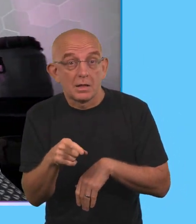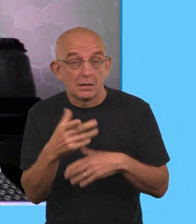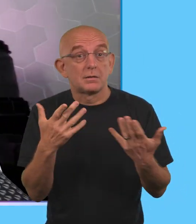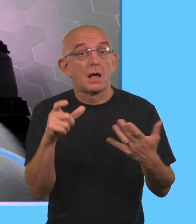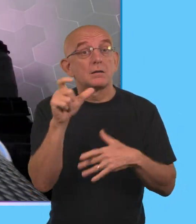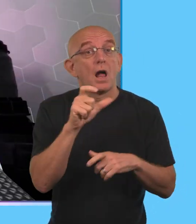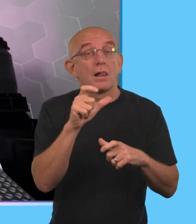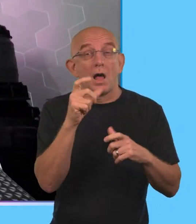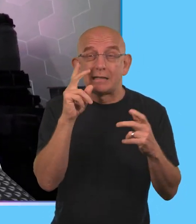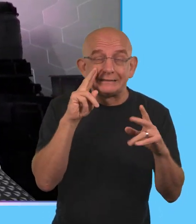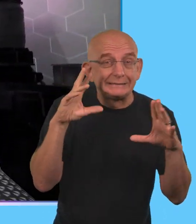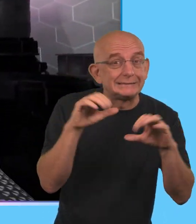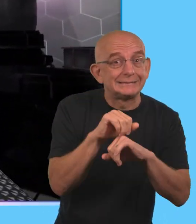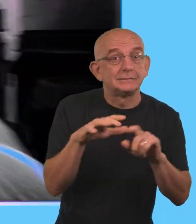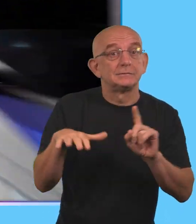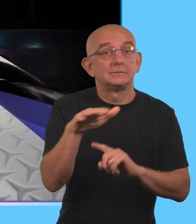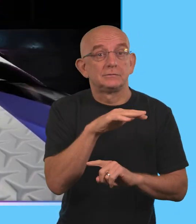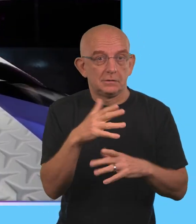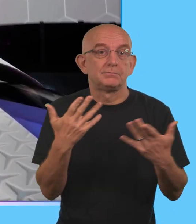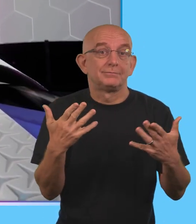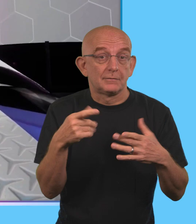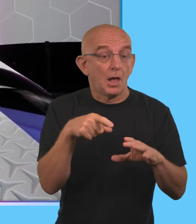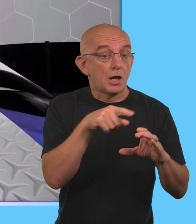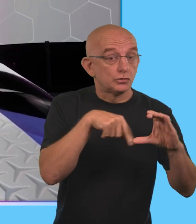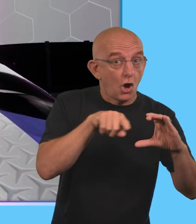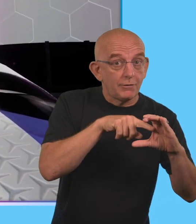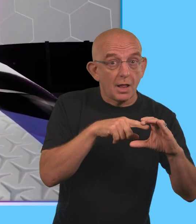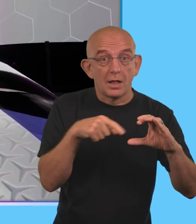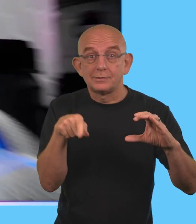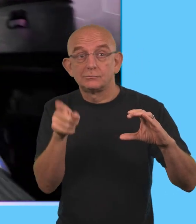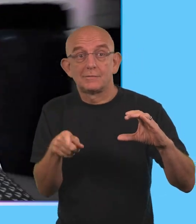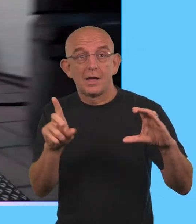In colorblind mode, this means the blue circle and red line merge into